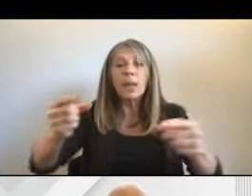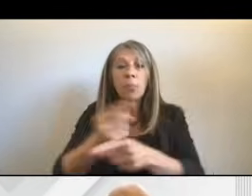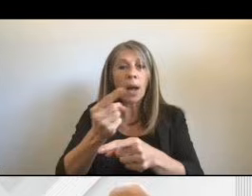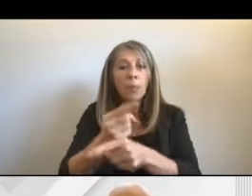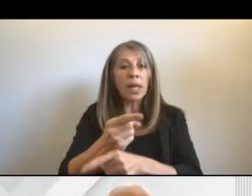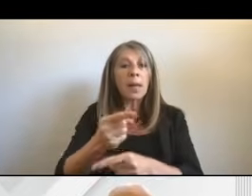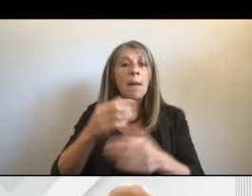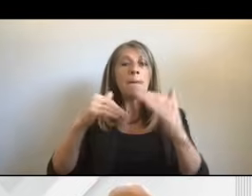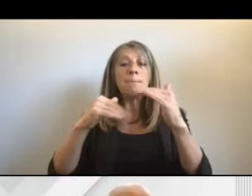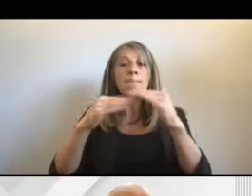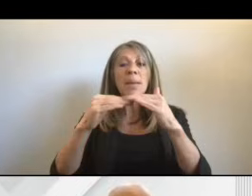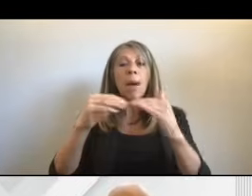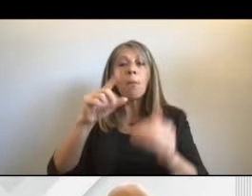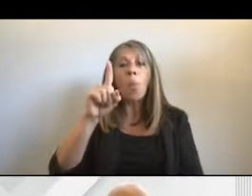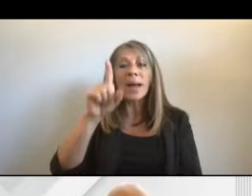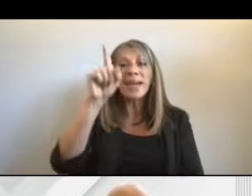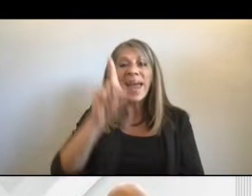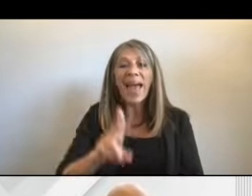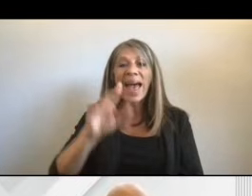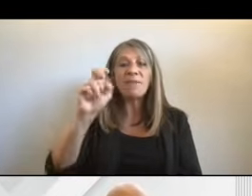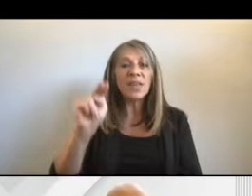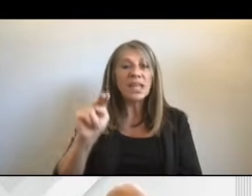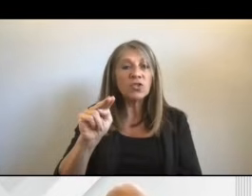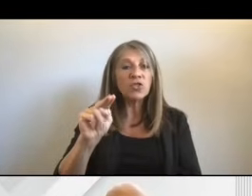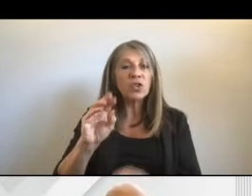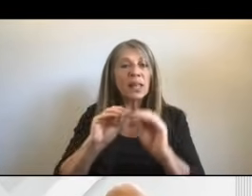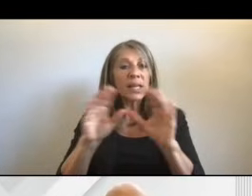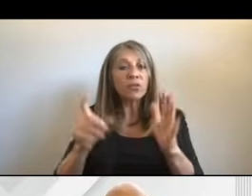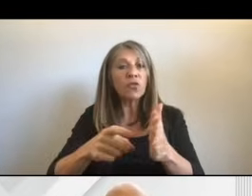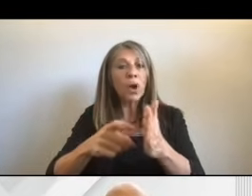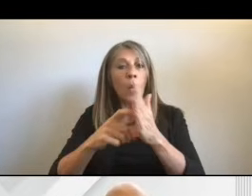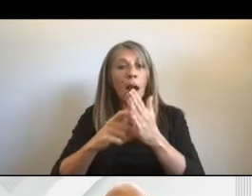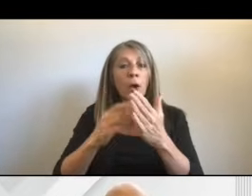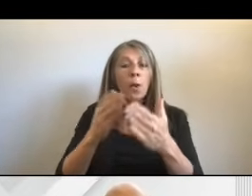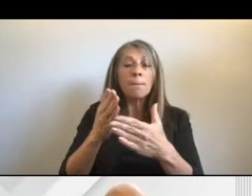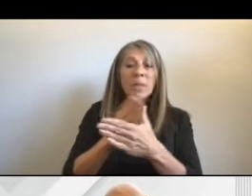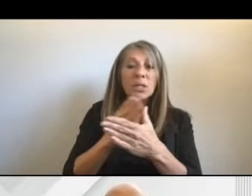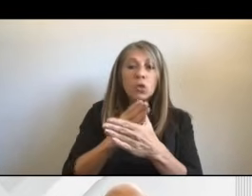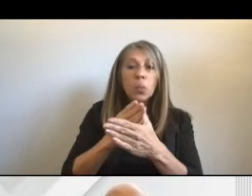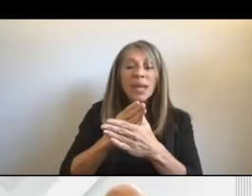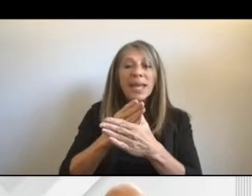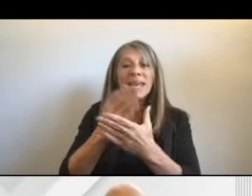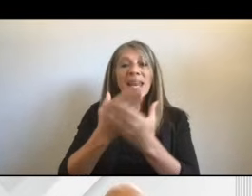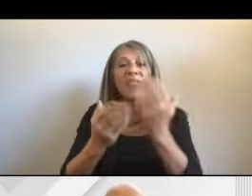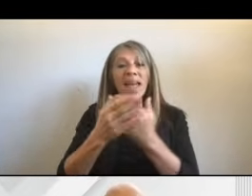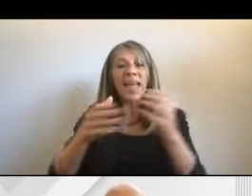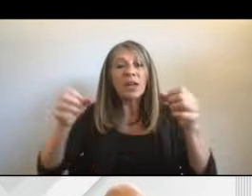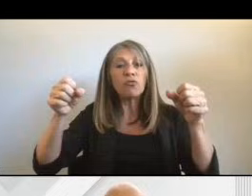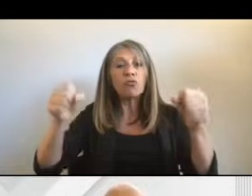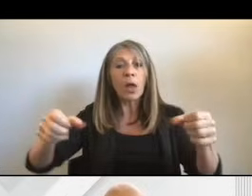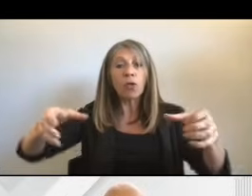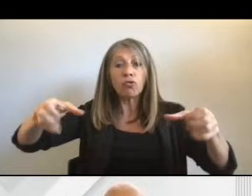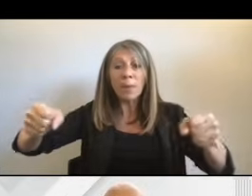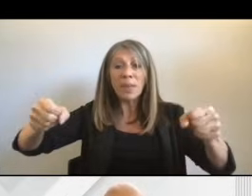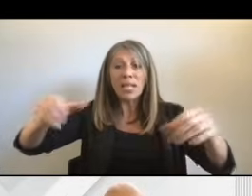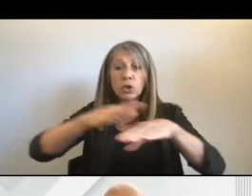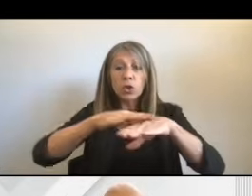inch clearance requirement between the handrail gripping surface and